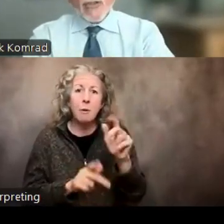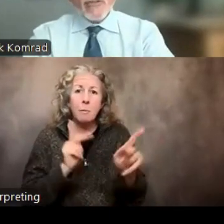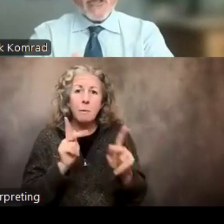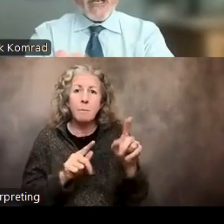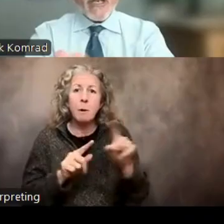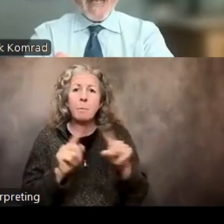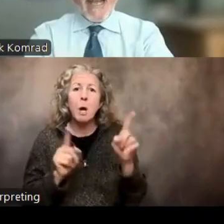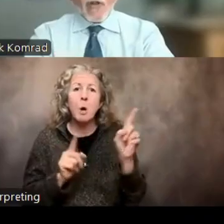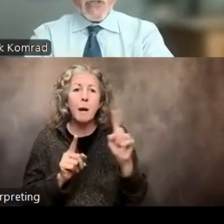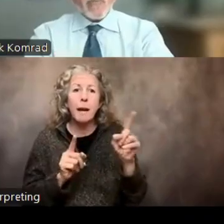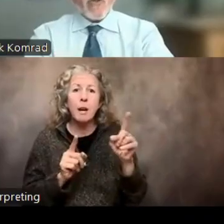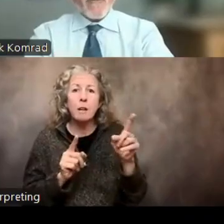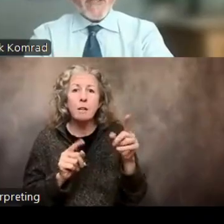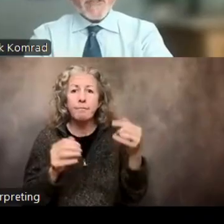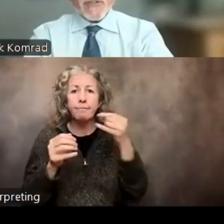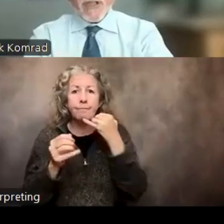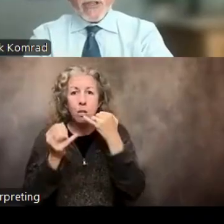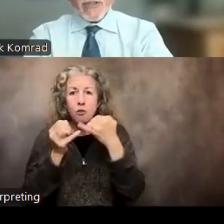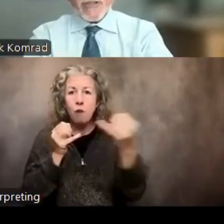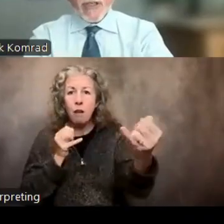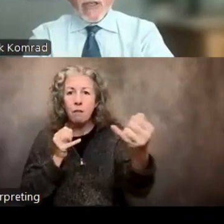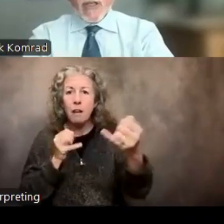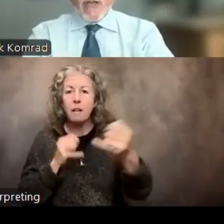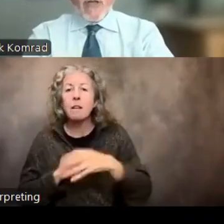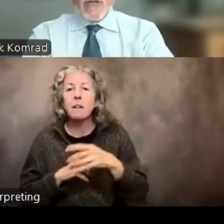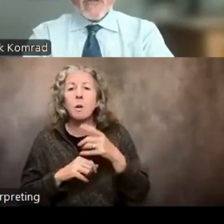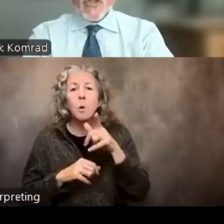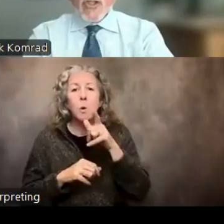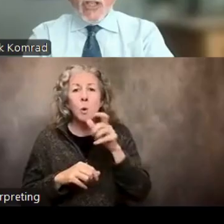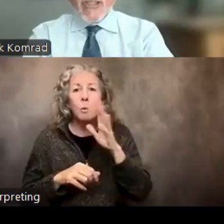who's going to be eligible for these procedures, those just on